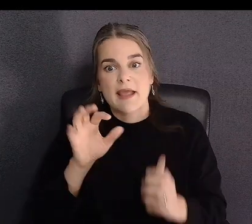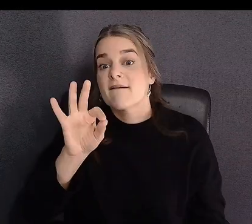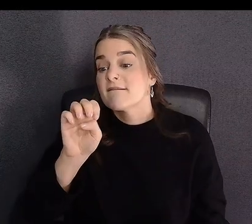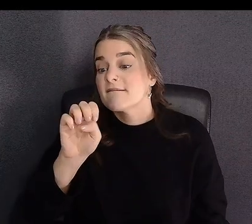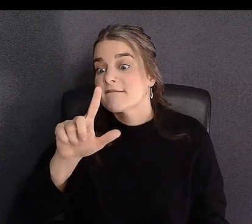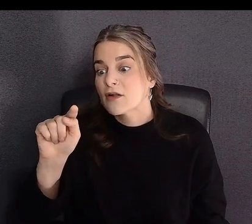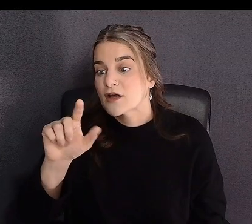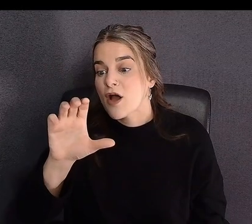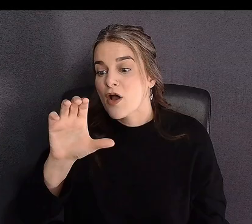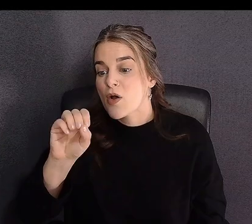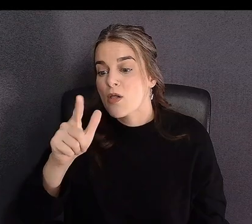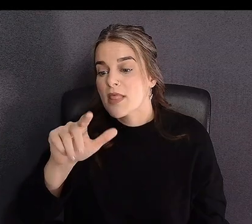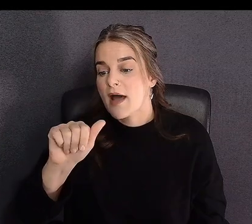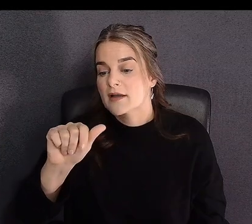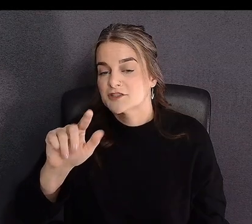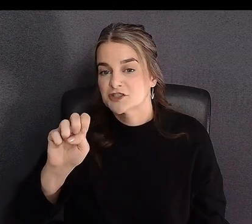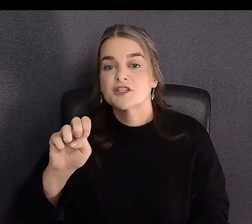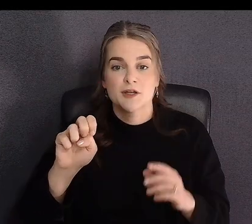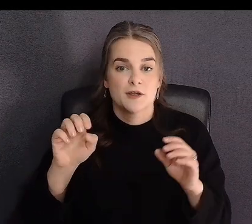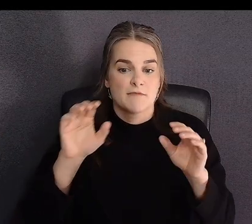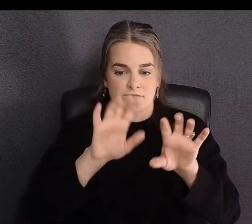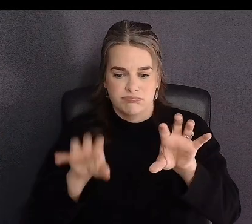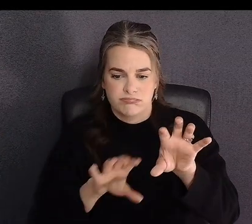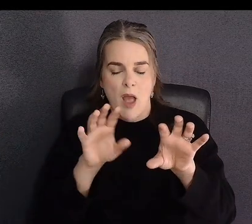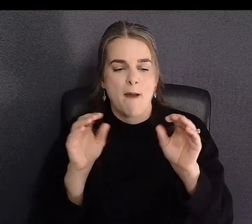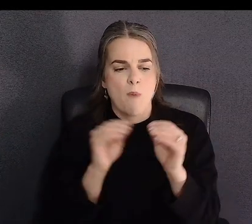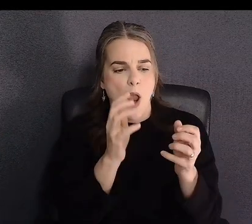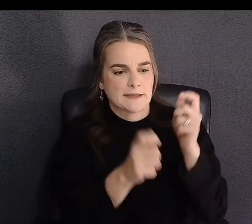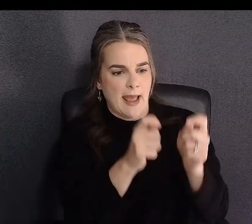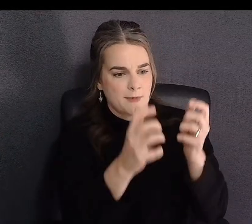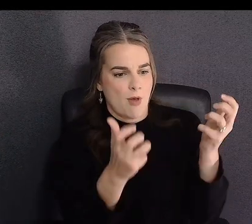is a lot more adaptable than maybe crocheting or knitting.